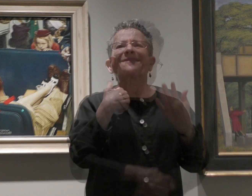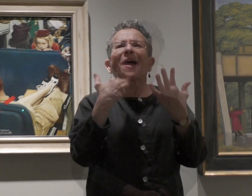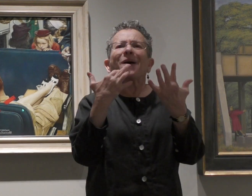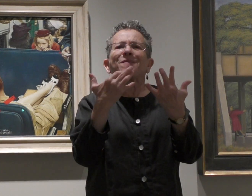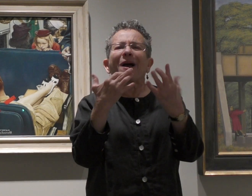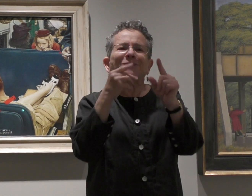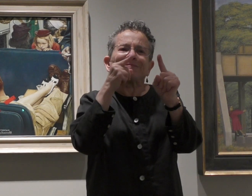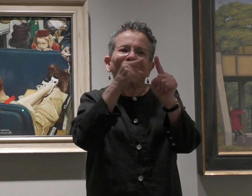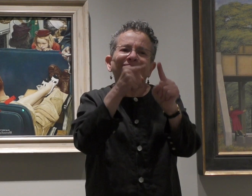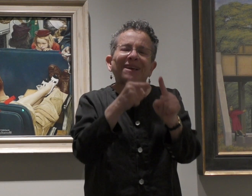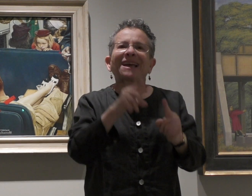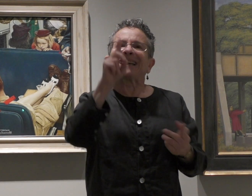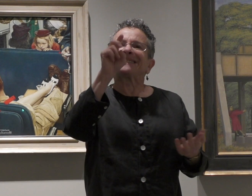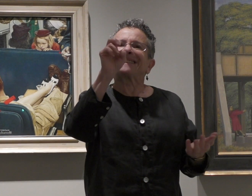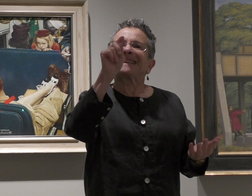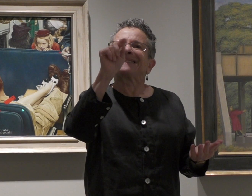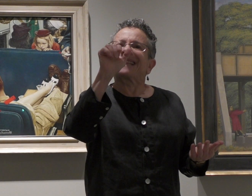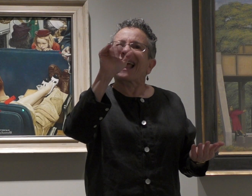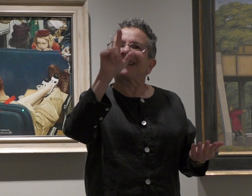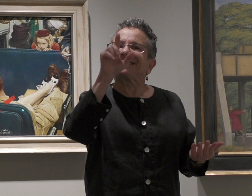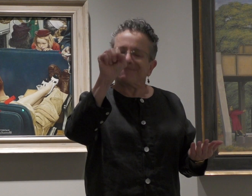I'd like to point out few details in the painting.